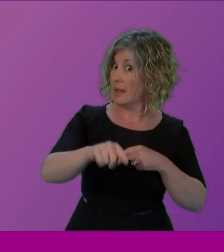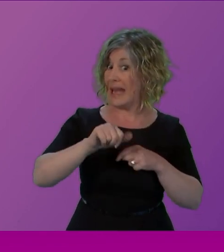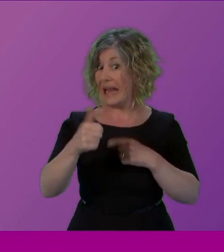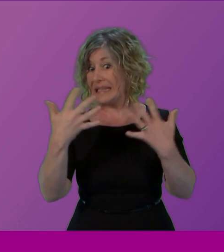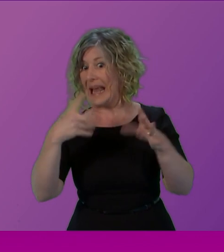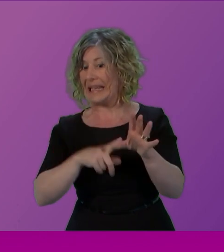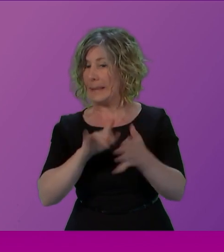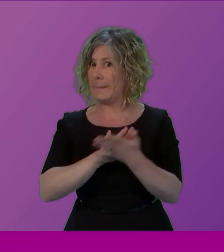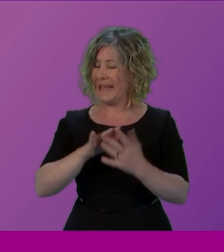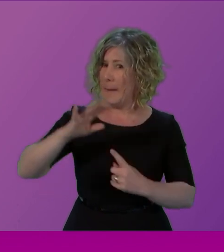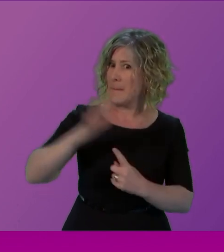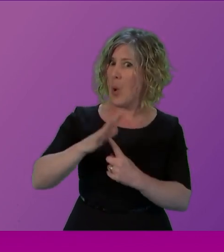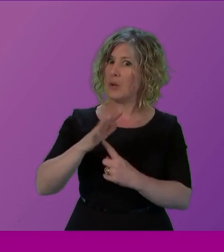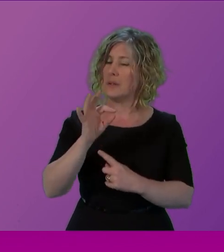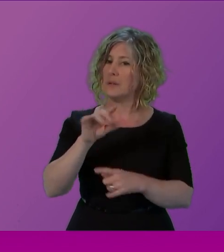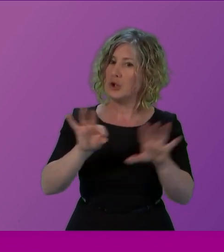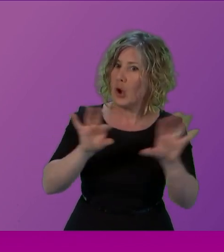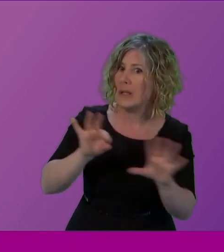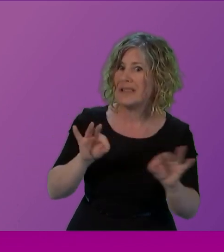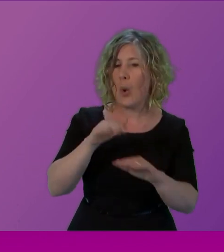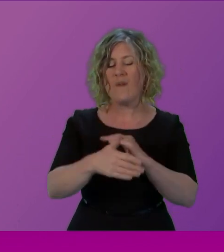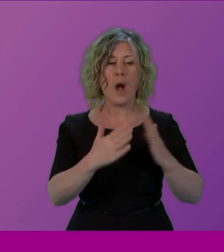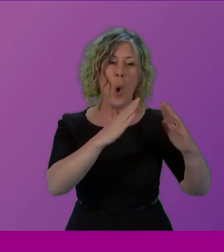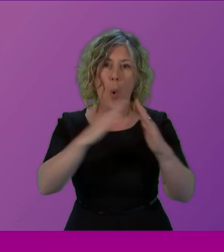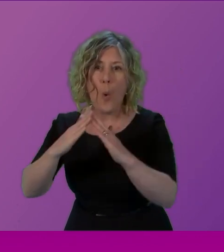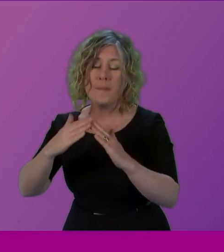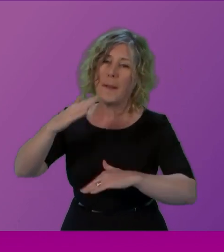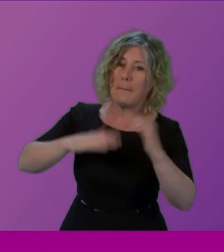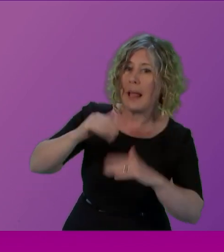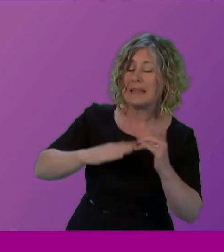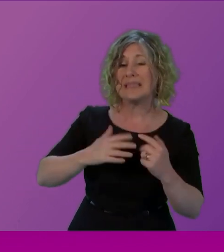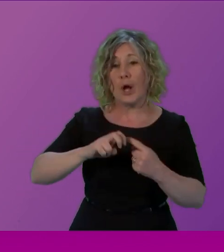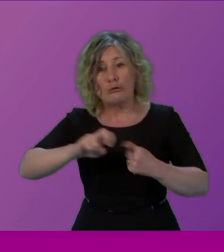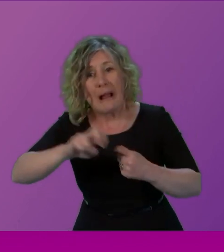example, on homes and buildings standards, on transport patterns, and on what we farm